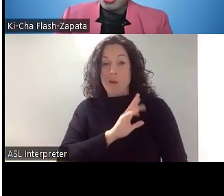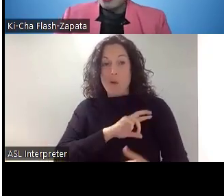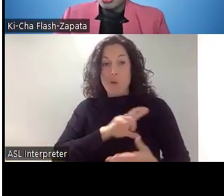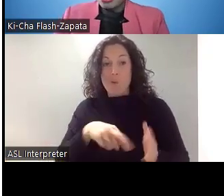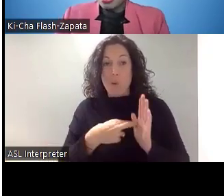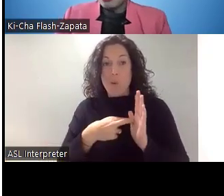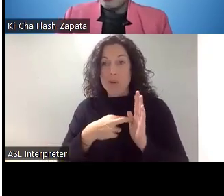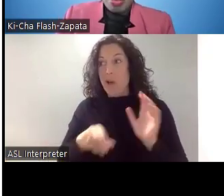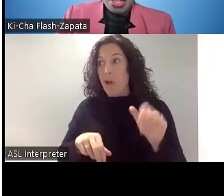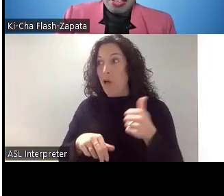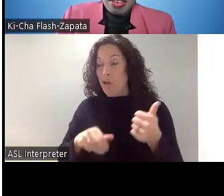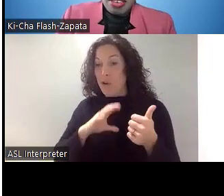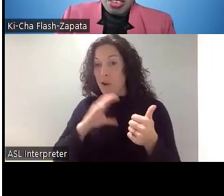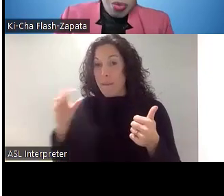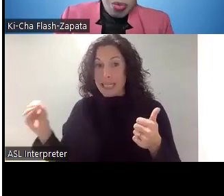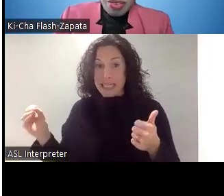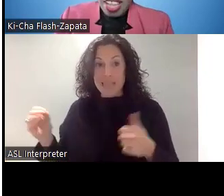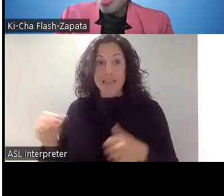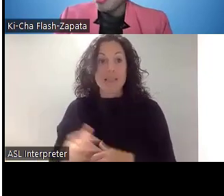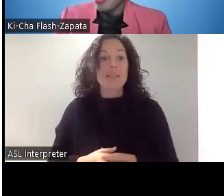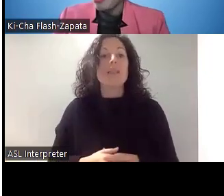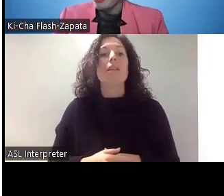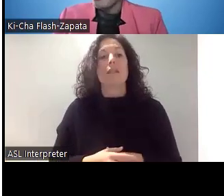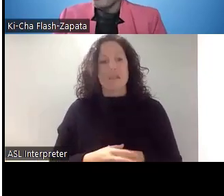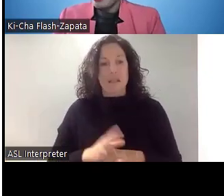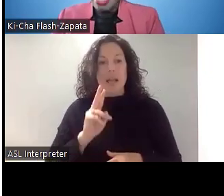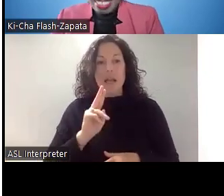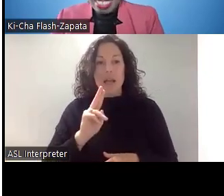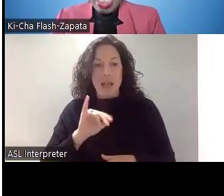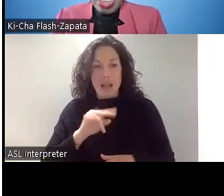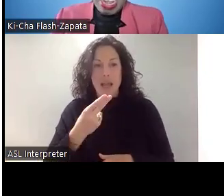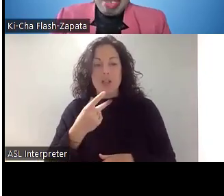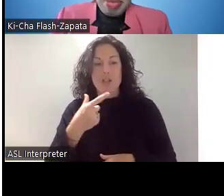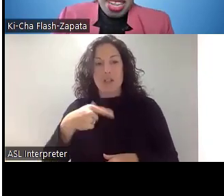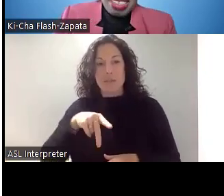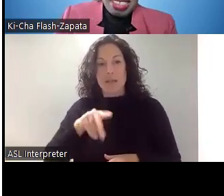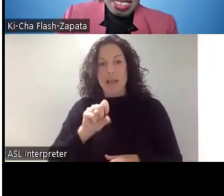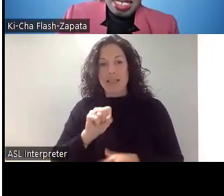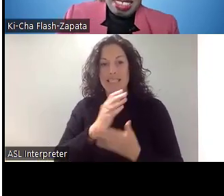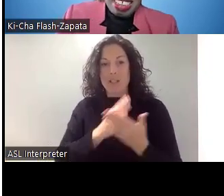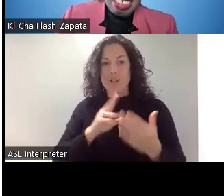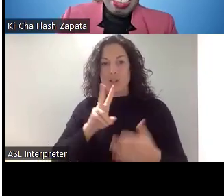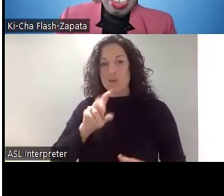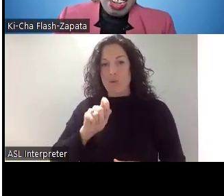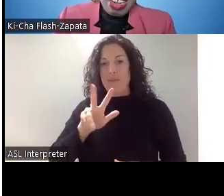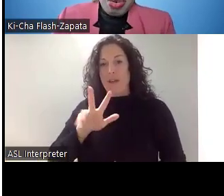According to NIH GPS Section 2.5.1, which we just discussed,